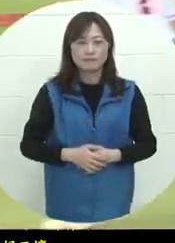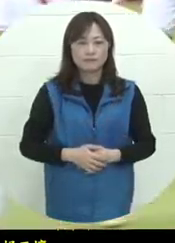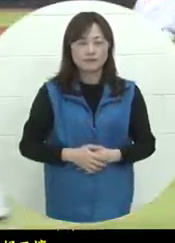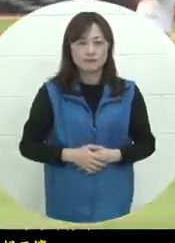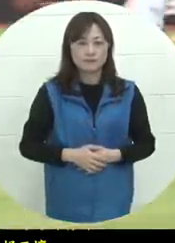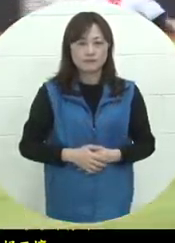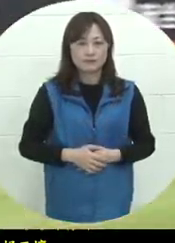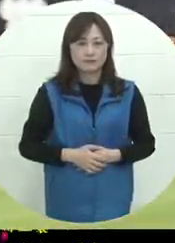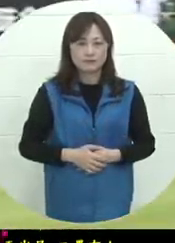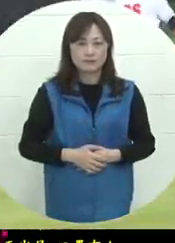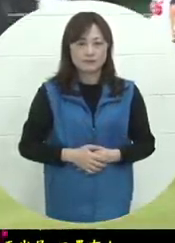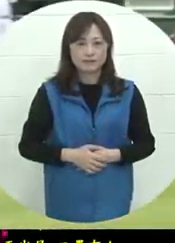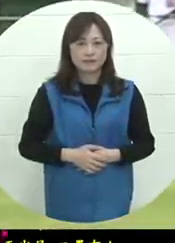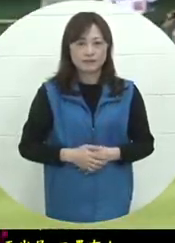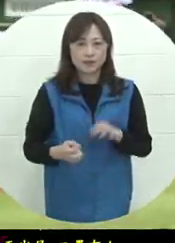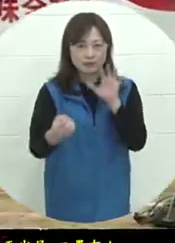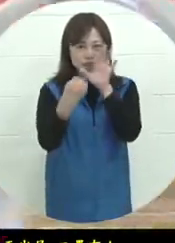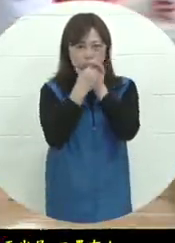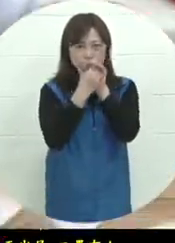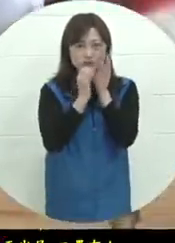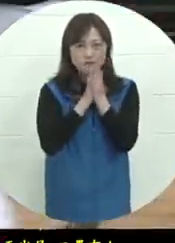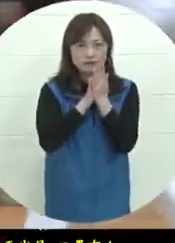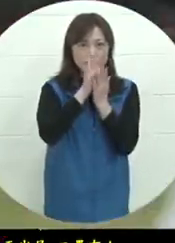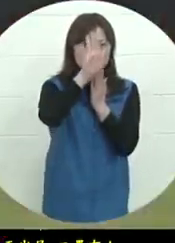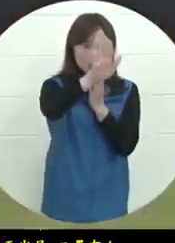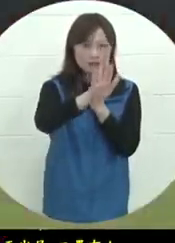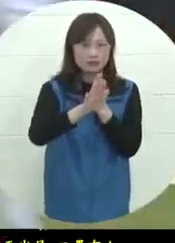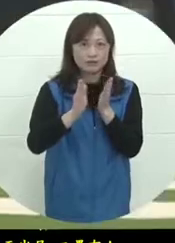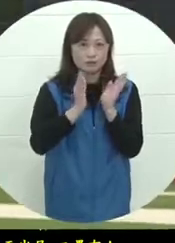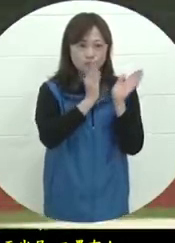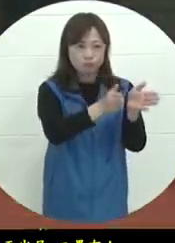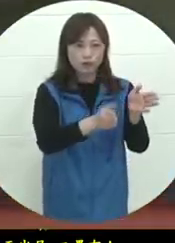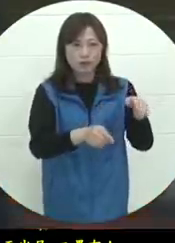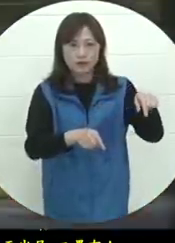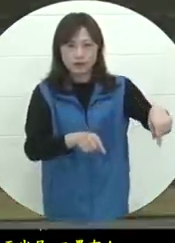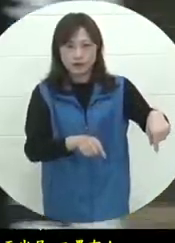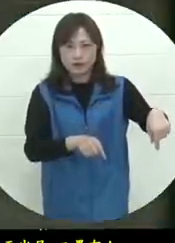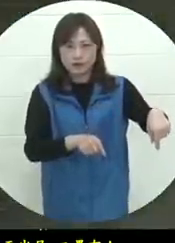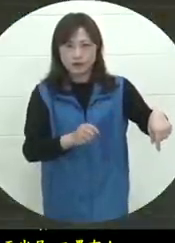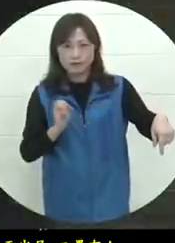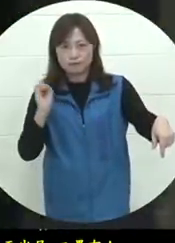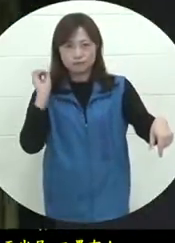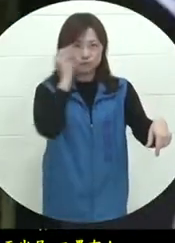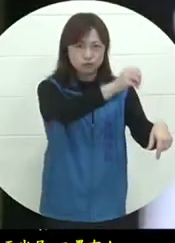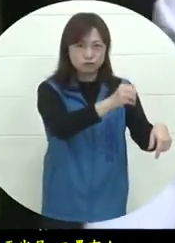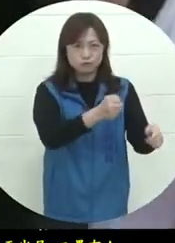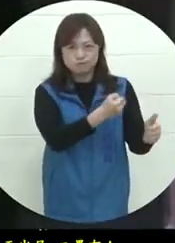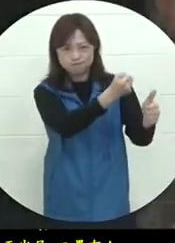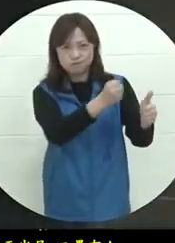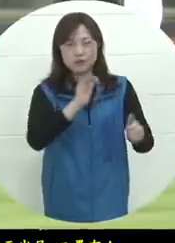is not caught . After that, he has to make a signature pass in the net. However, as soon as the ball is released